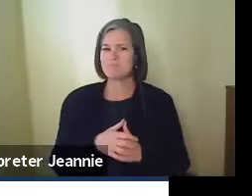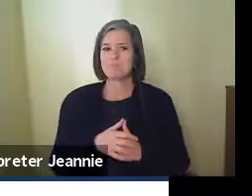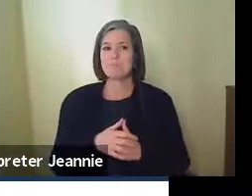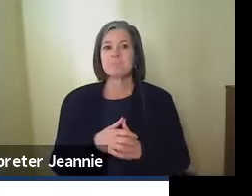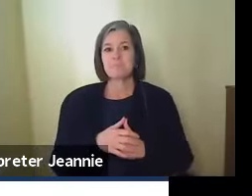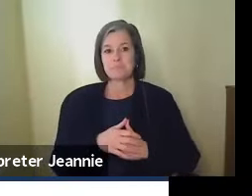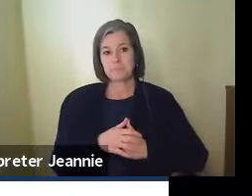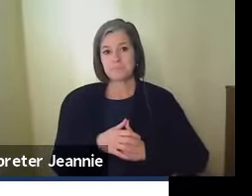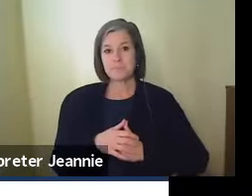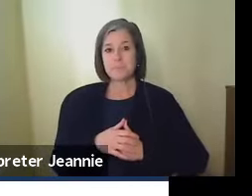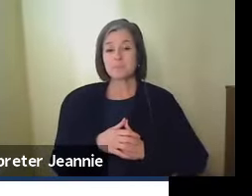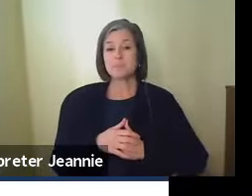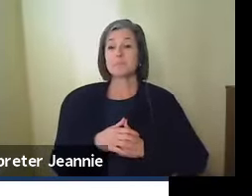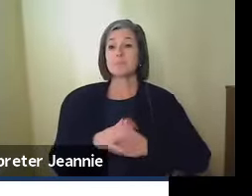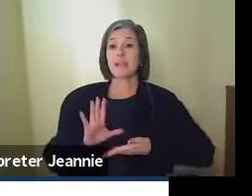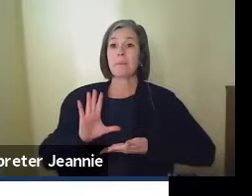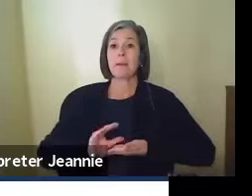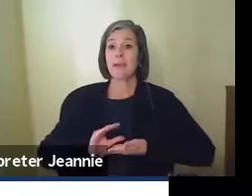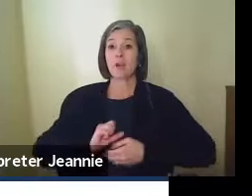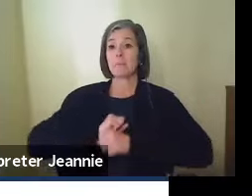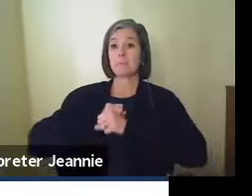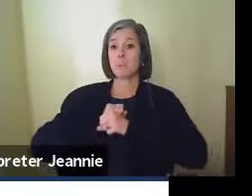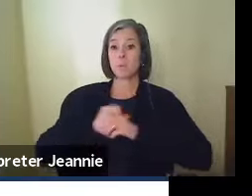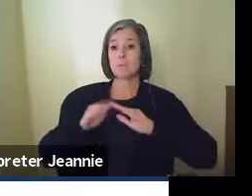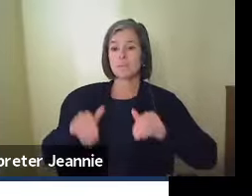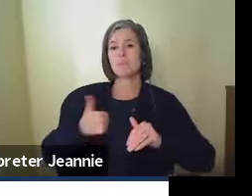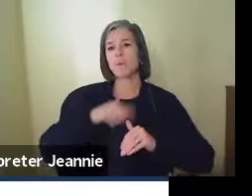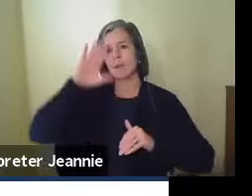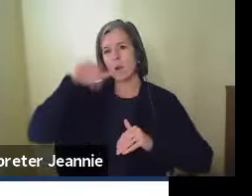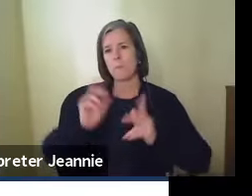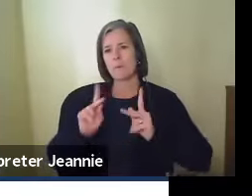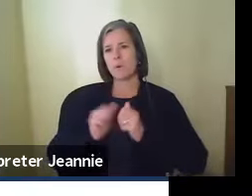immune system, we know that people who have impaired immune systems are at